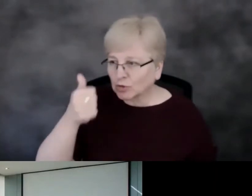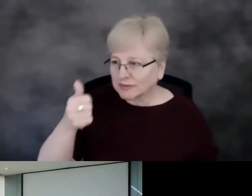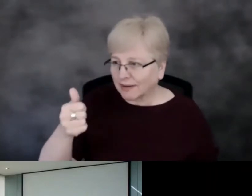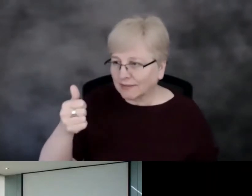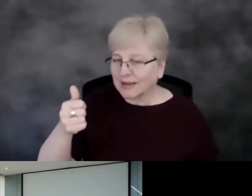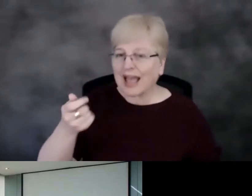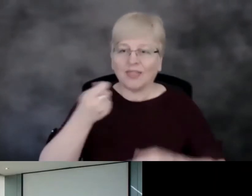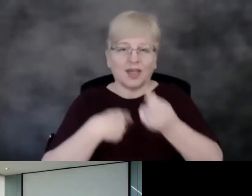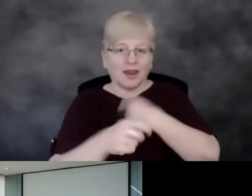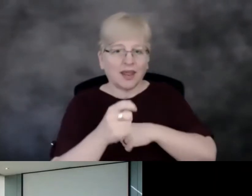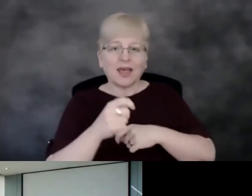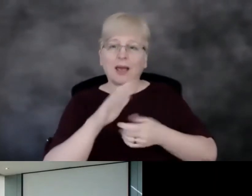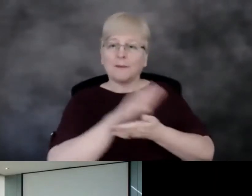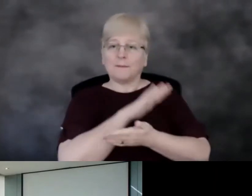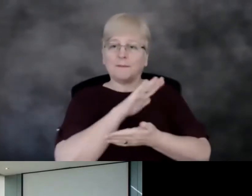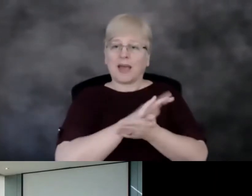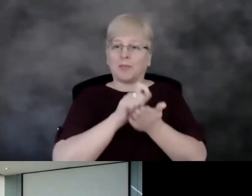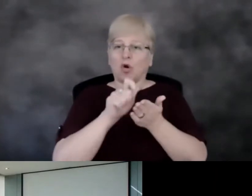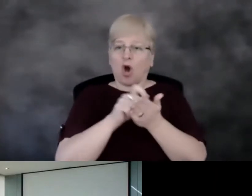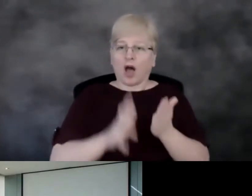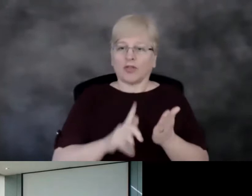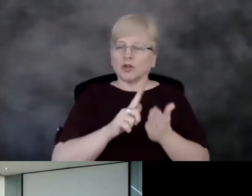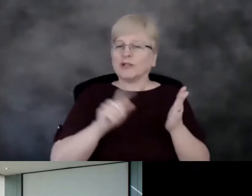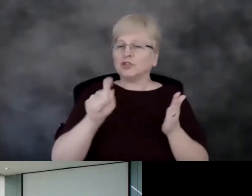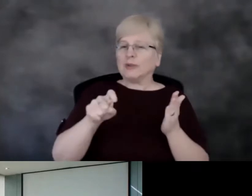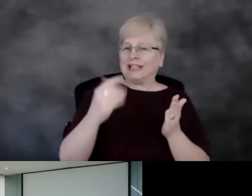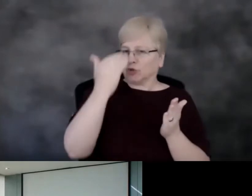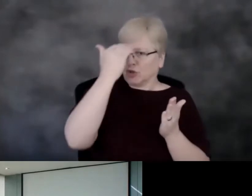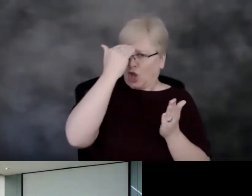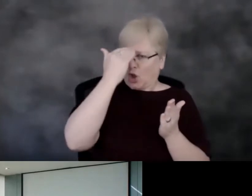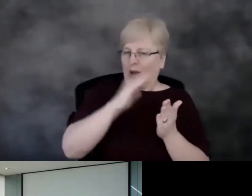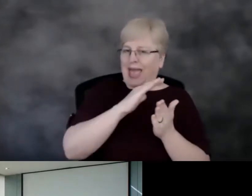need to know and what you do. What I want to emphasize